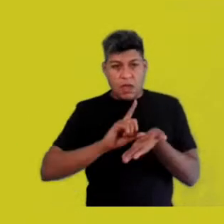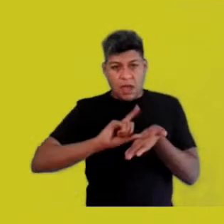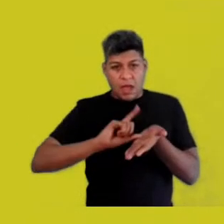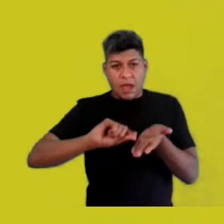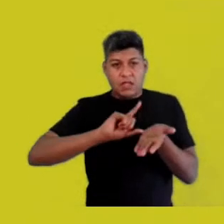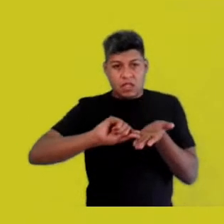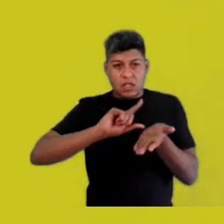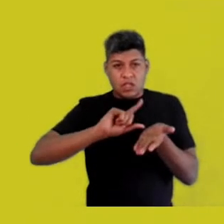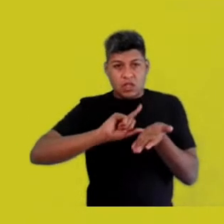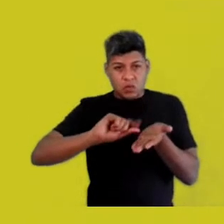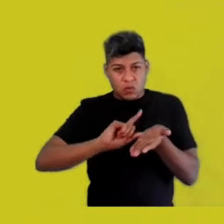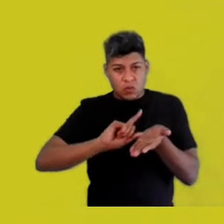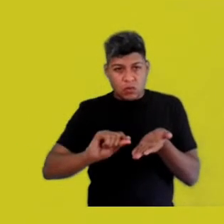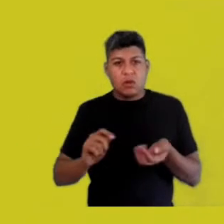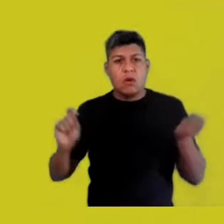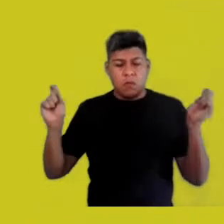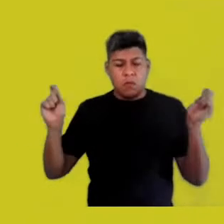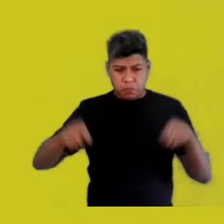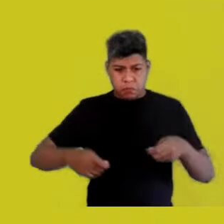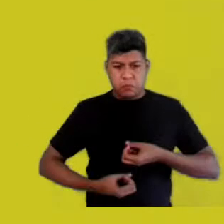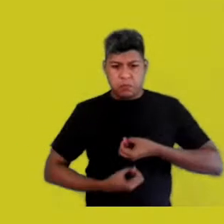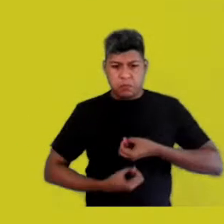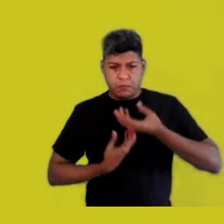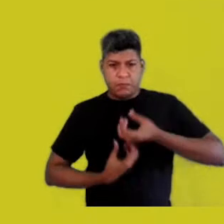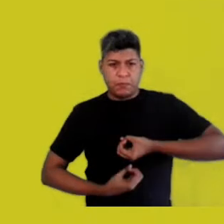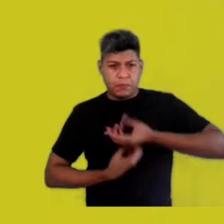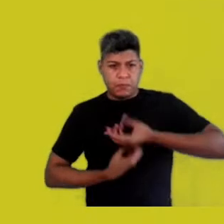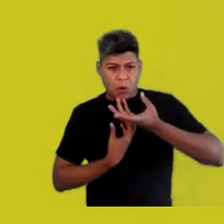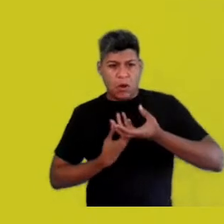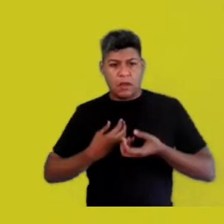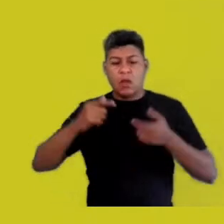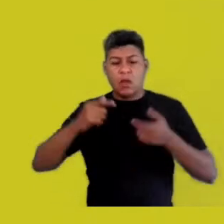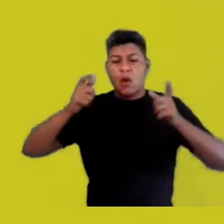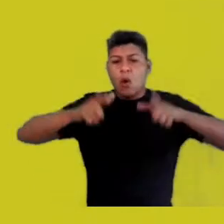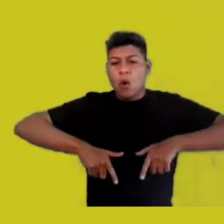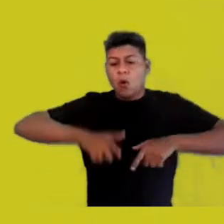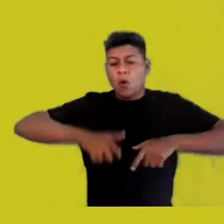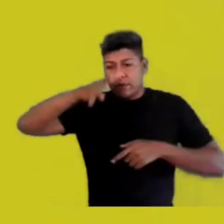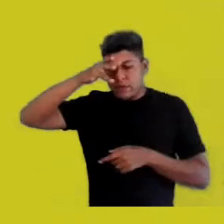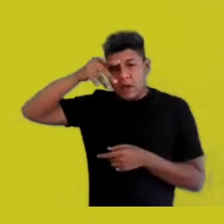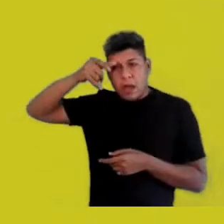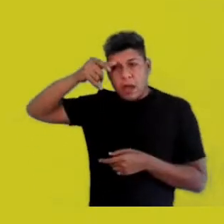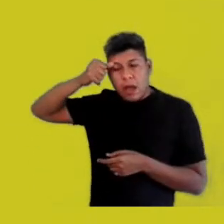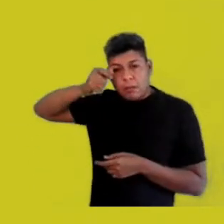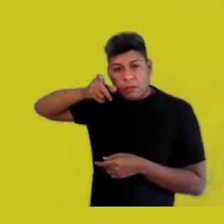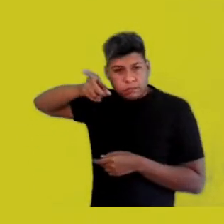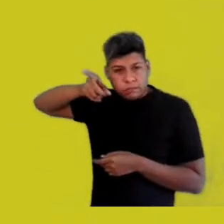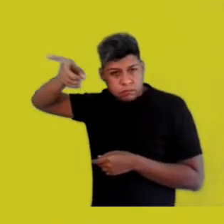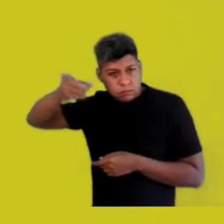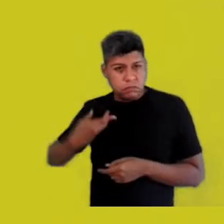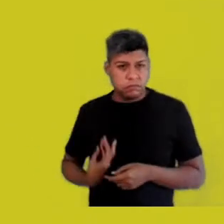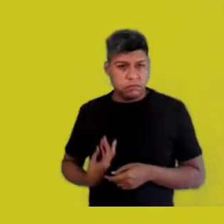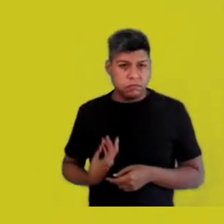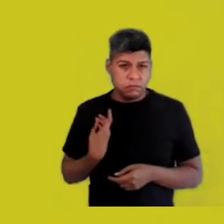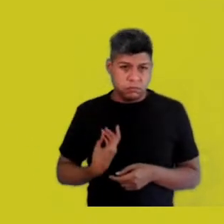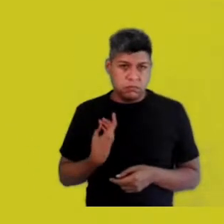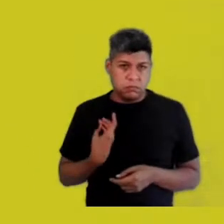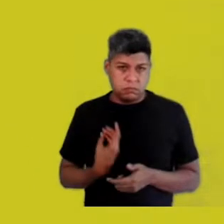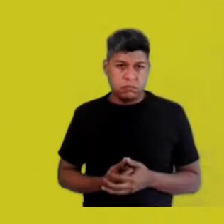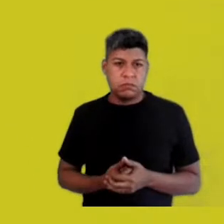among which “Oniska: Poética do Xamanismo na Amazônia”... Or Oniska. I think I pronounced it wrong.